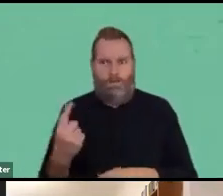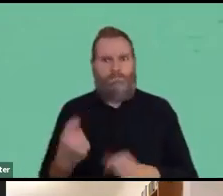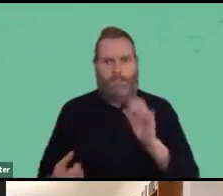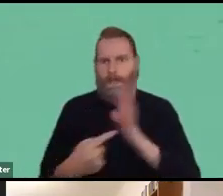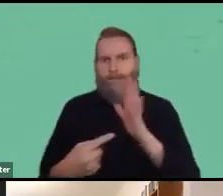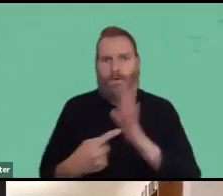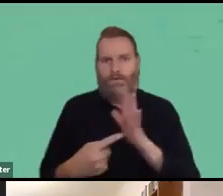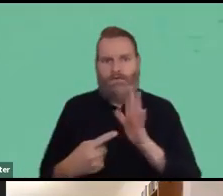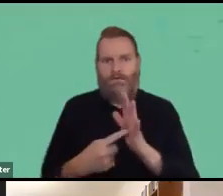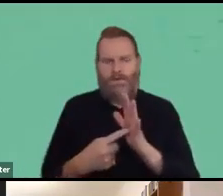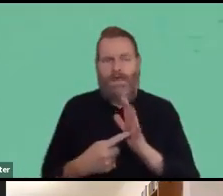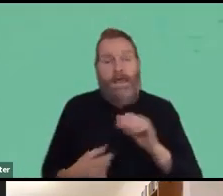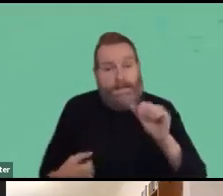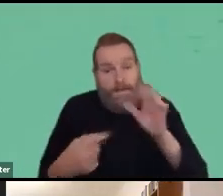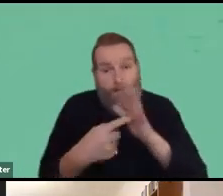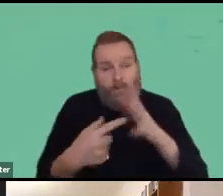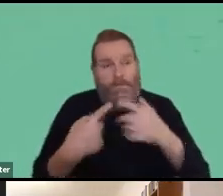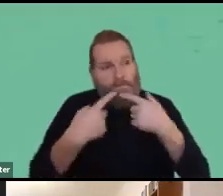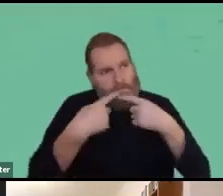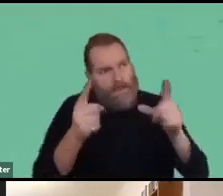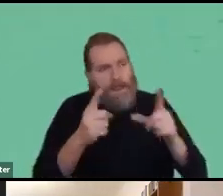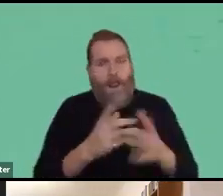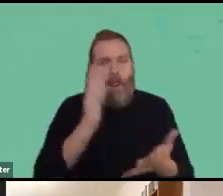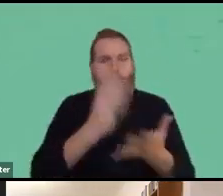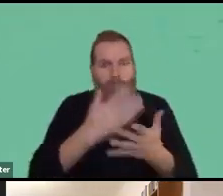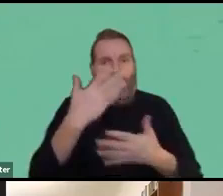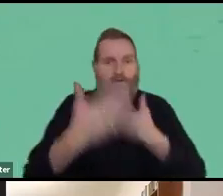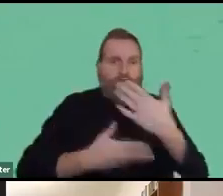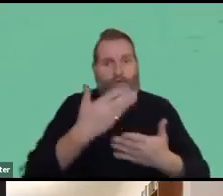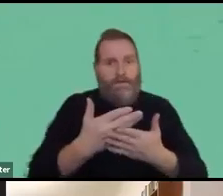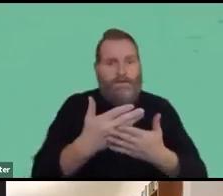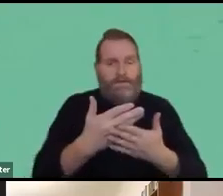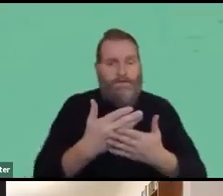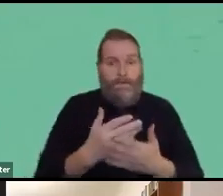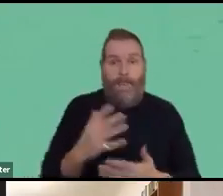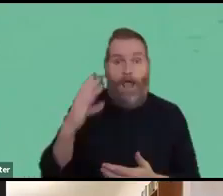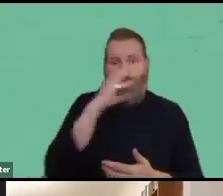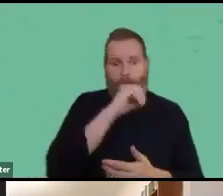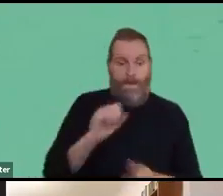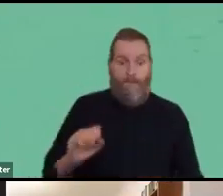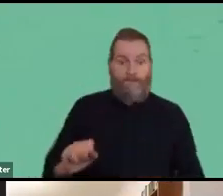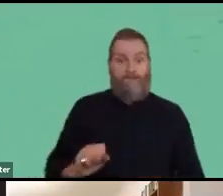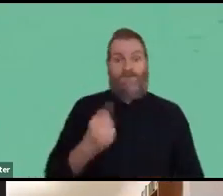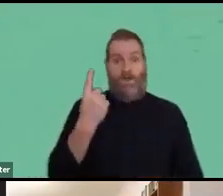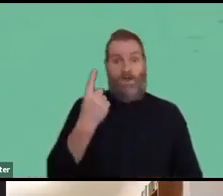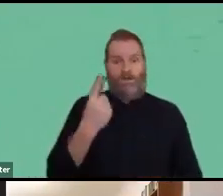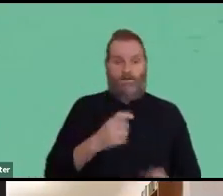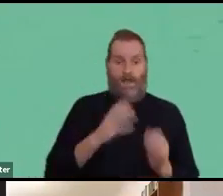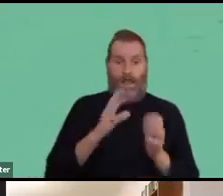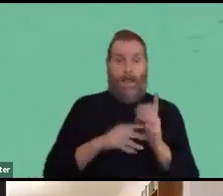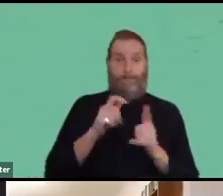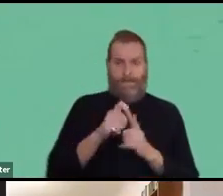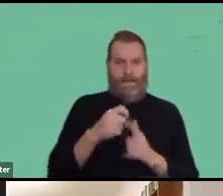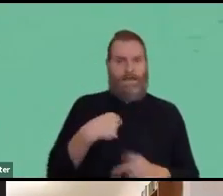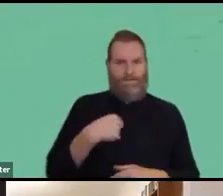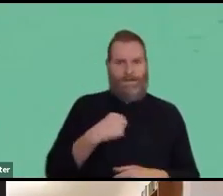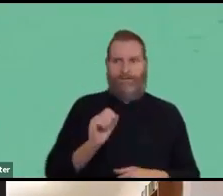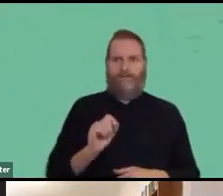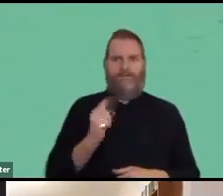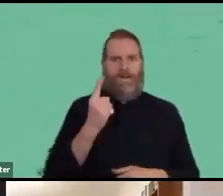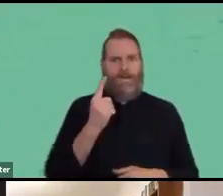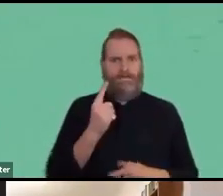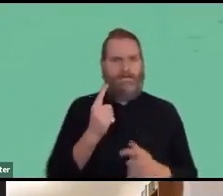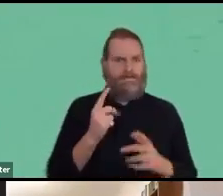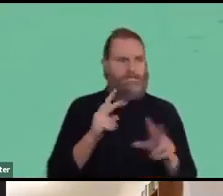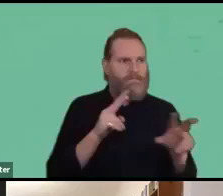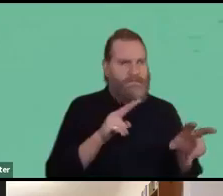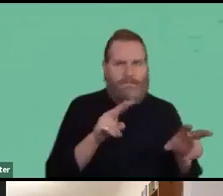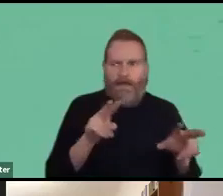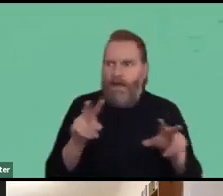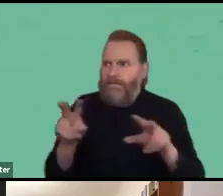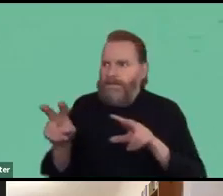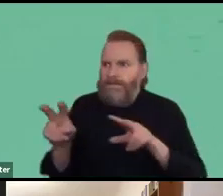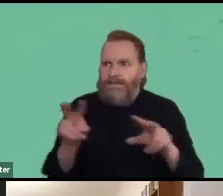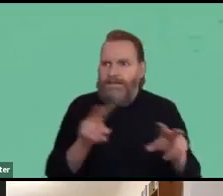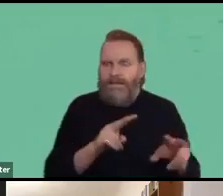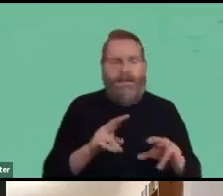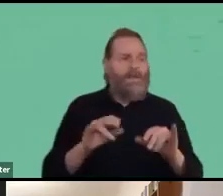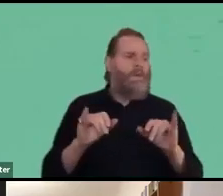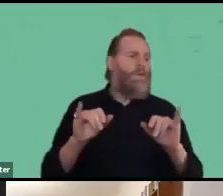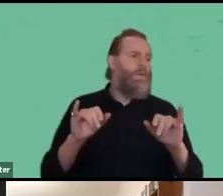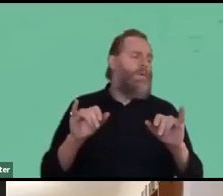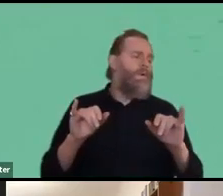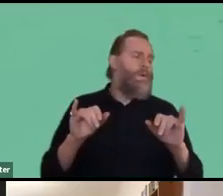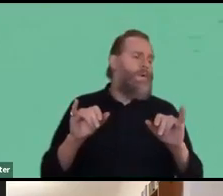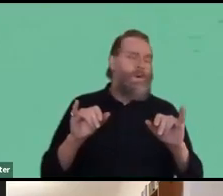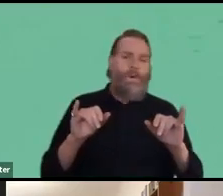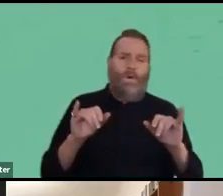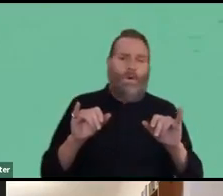stories out there my first year in parliament I’ve absolutely seen how so many of the government MPs